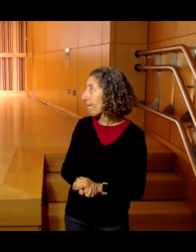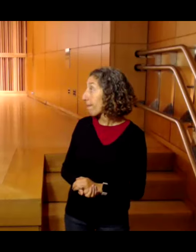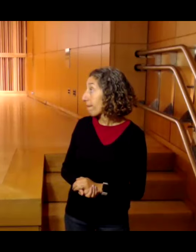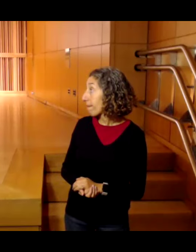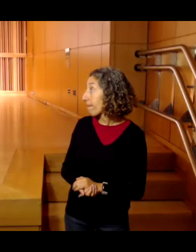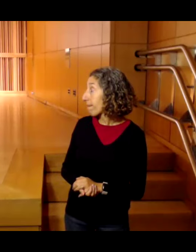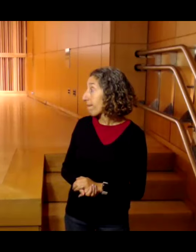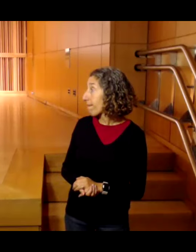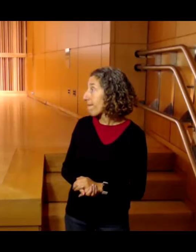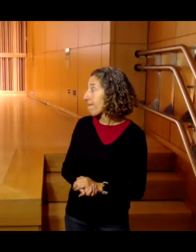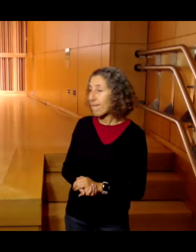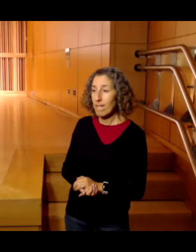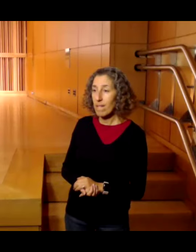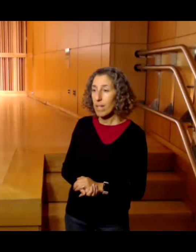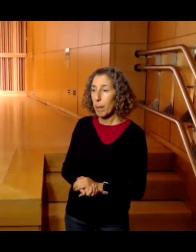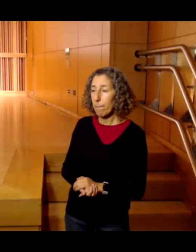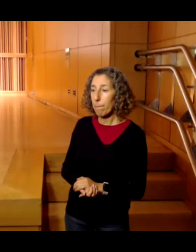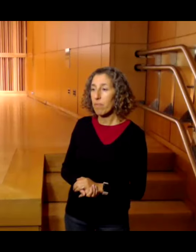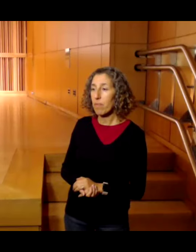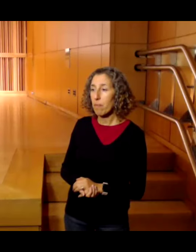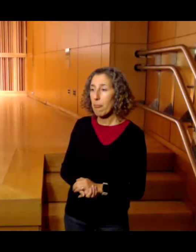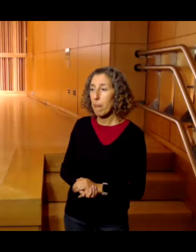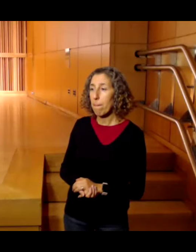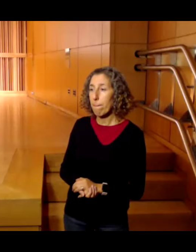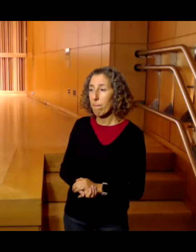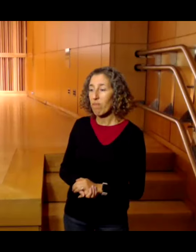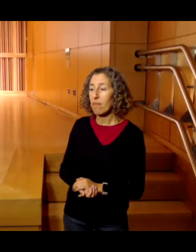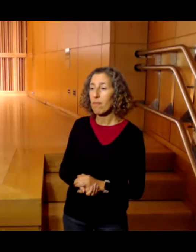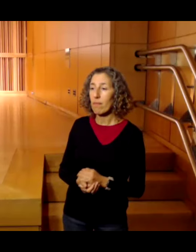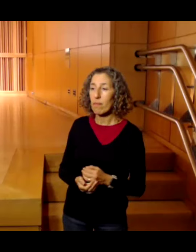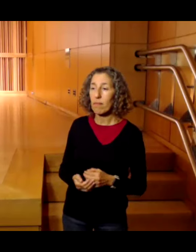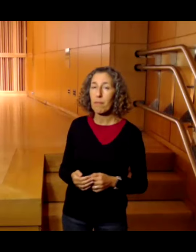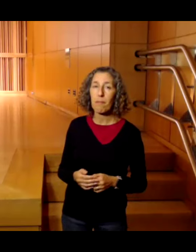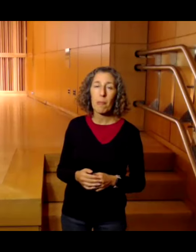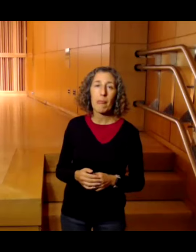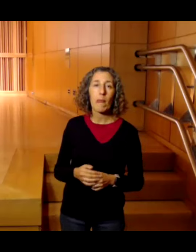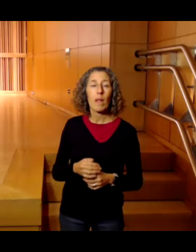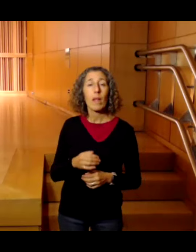So, Robert and I are dear friends, and so when we talk on the phone.